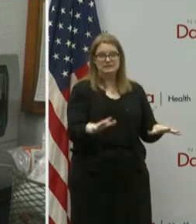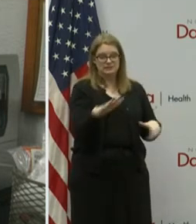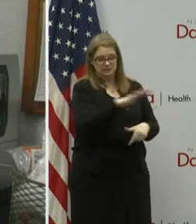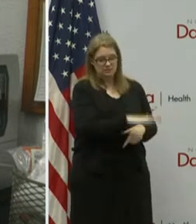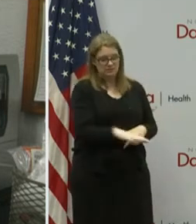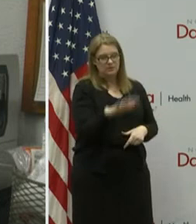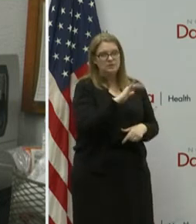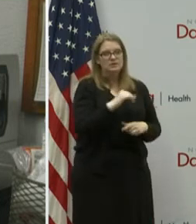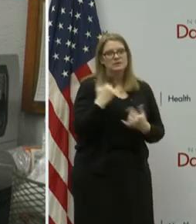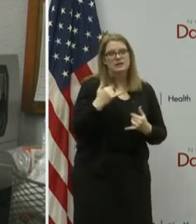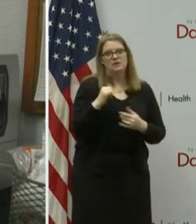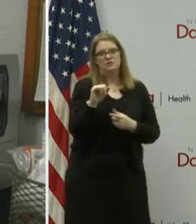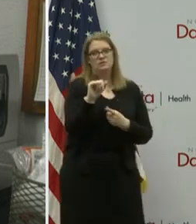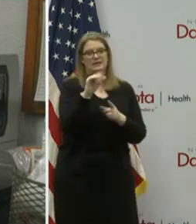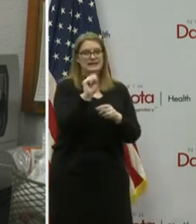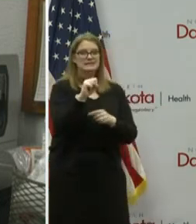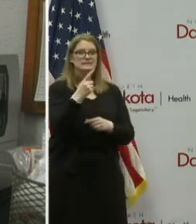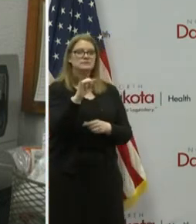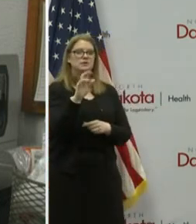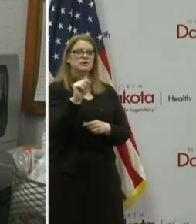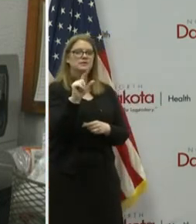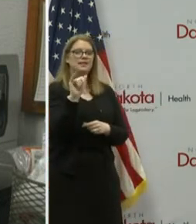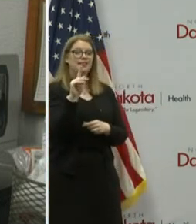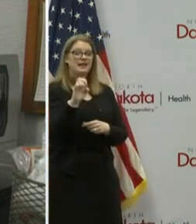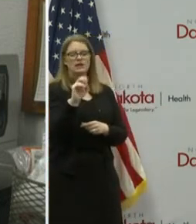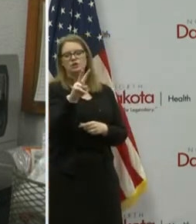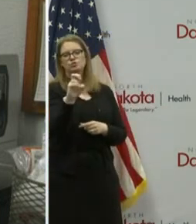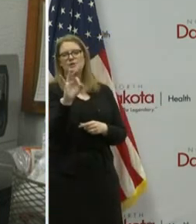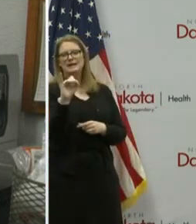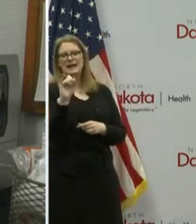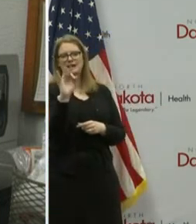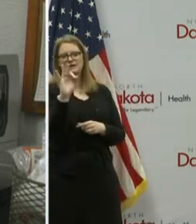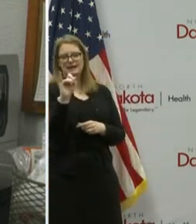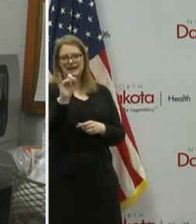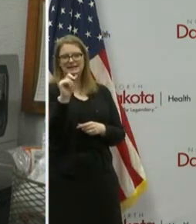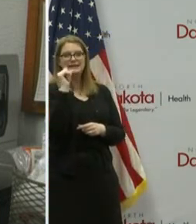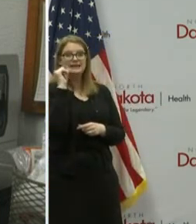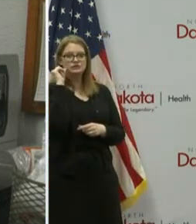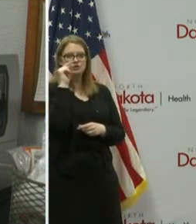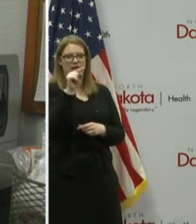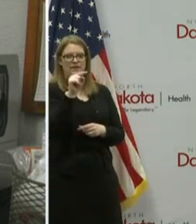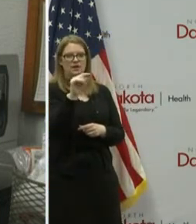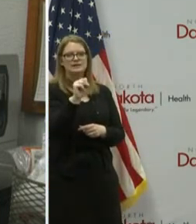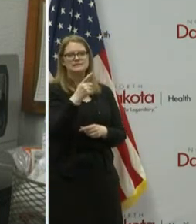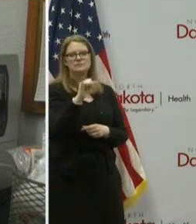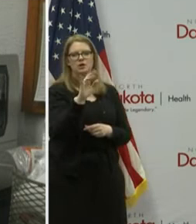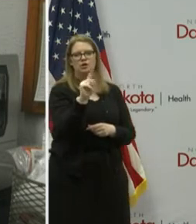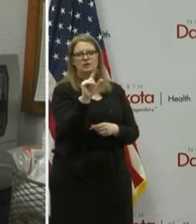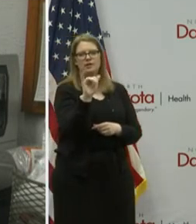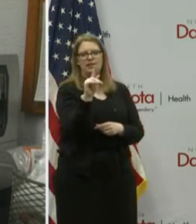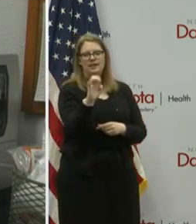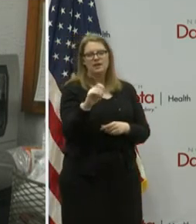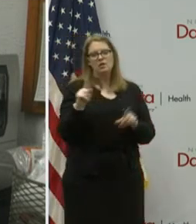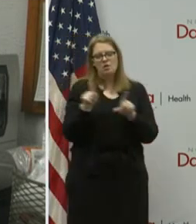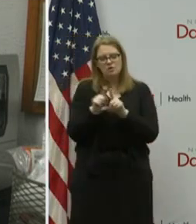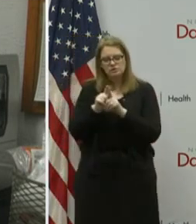THE N.D. SMART RESTART. APPROXIMATELY 700 INDIVIDUALS BEING TESTED, INCLUDING 290 AT SPIRIT LAKE YESTERDAY.